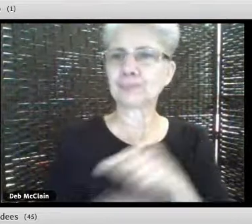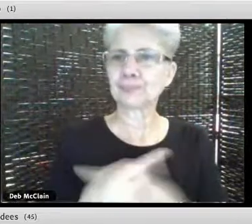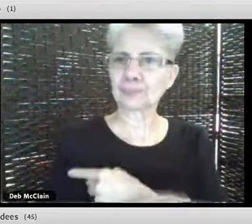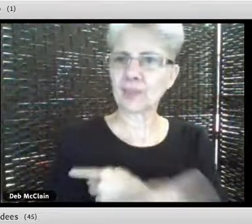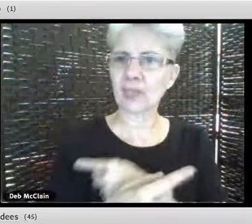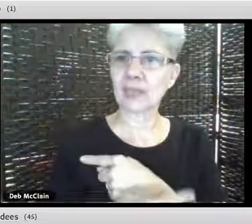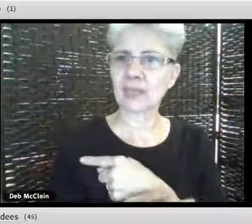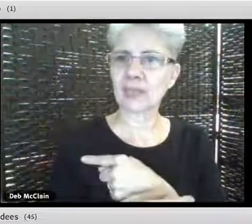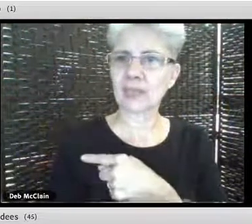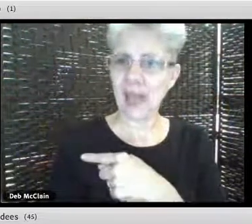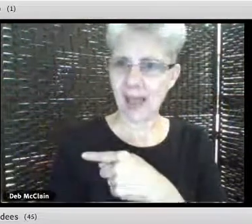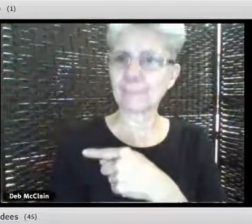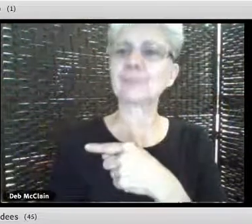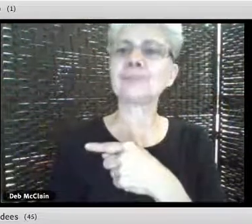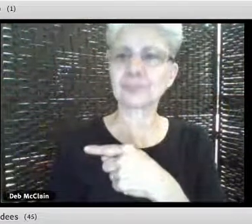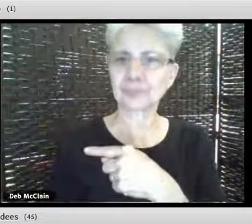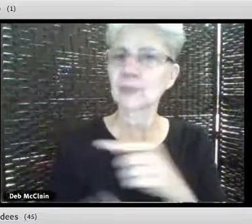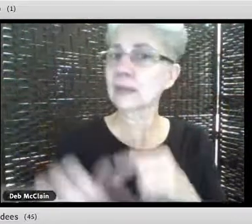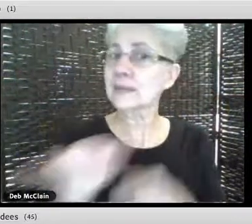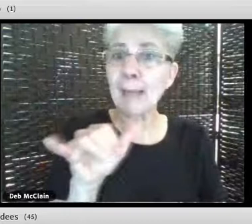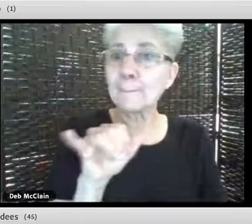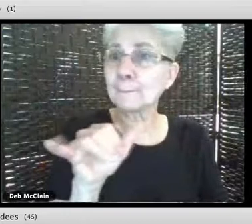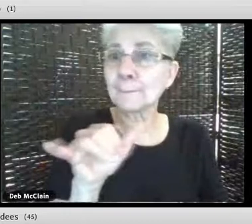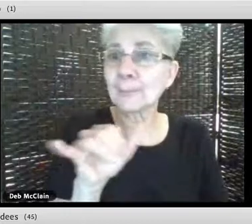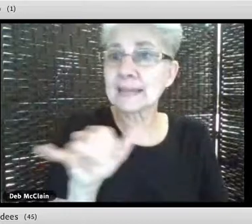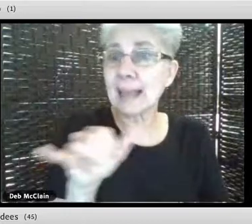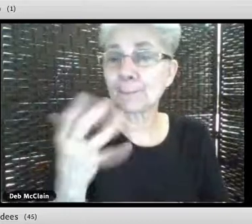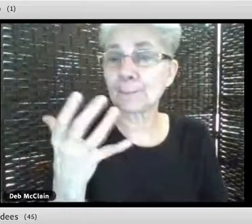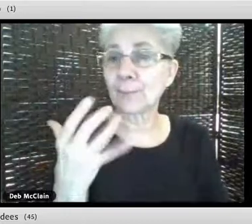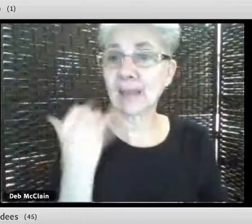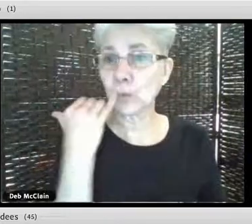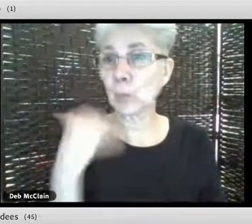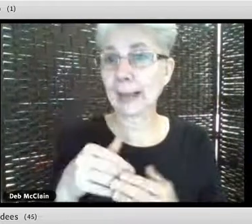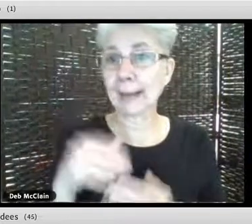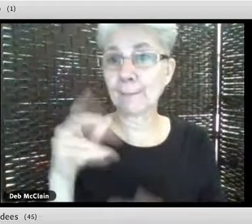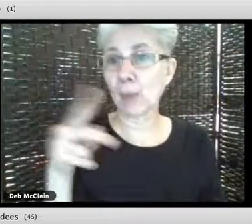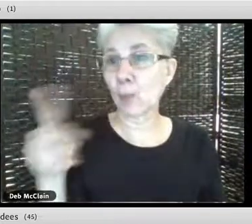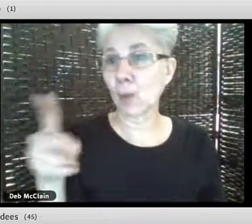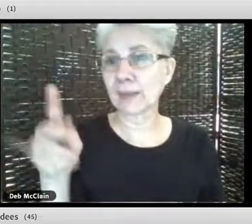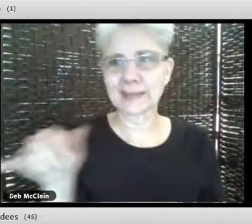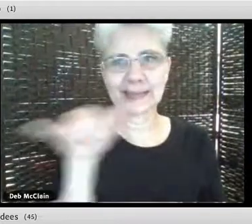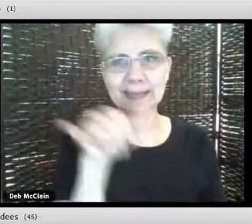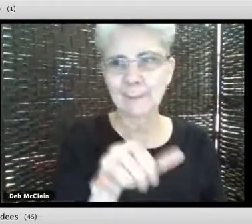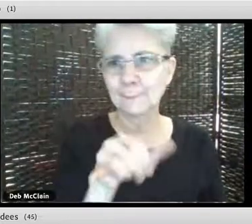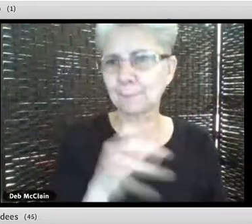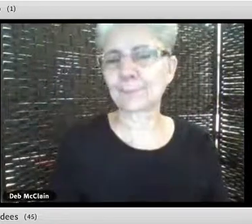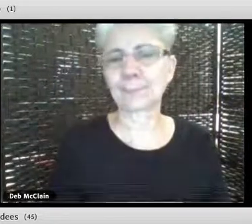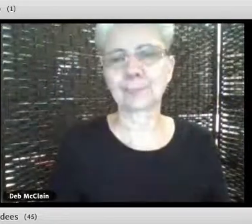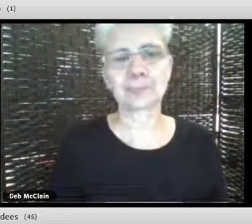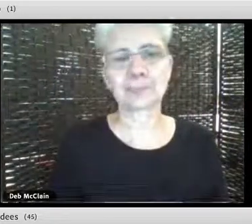Also, once you log in, you can present it. This is going to go into presentation mode, so it's just like, you know,